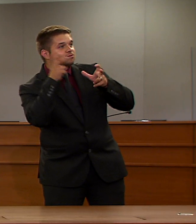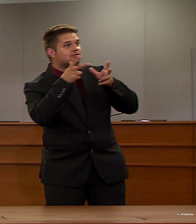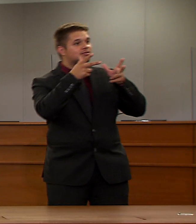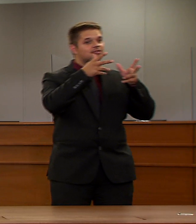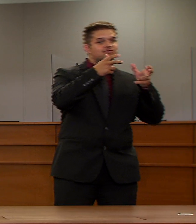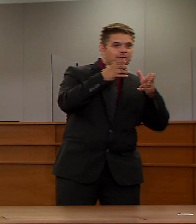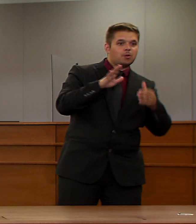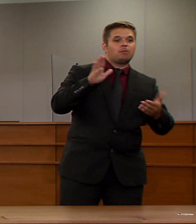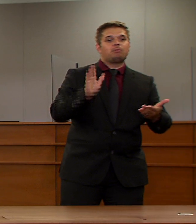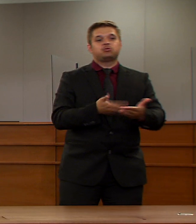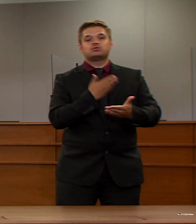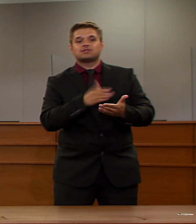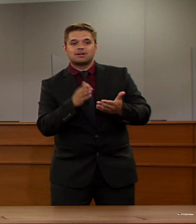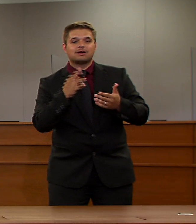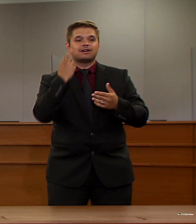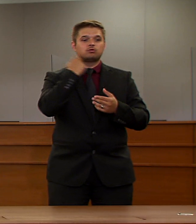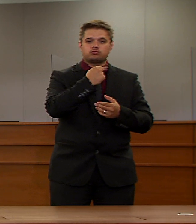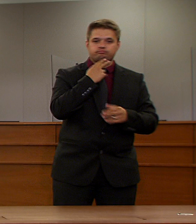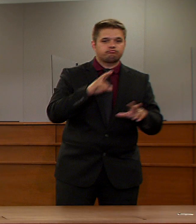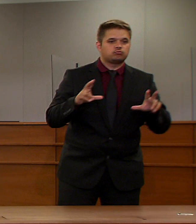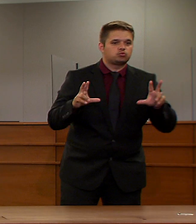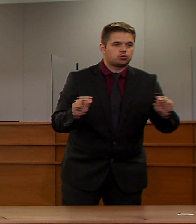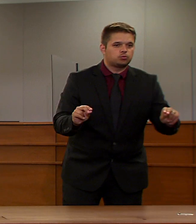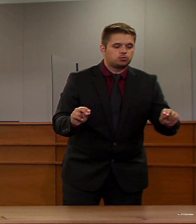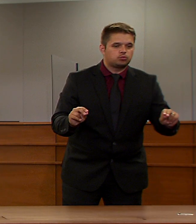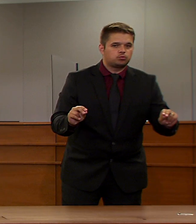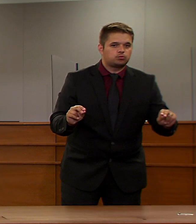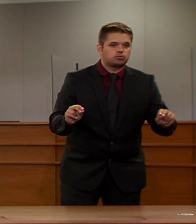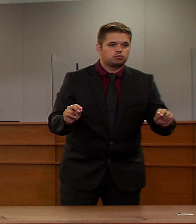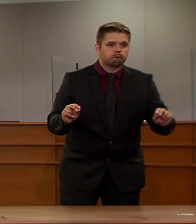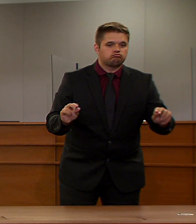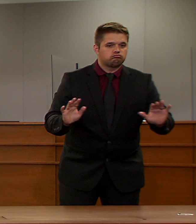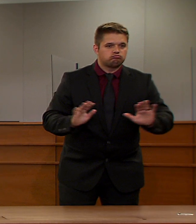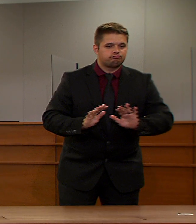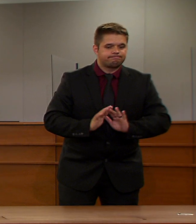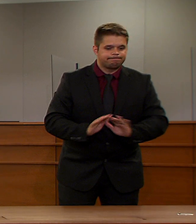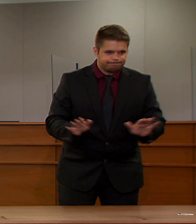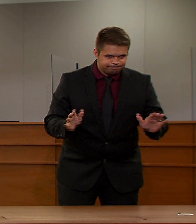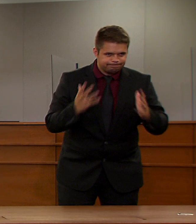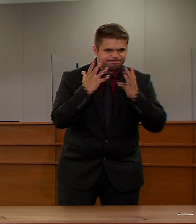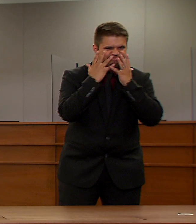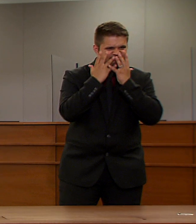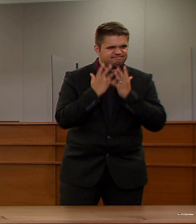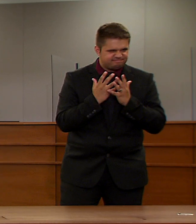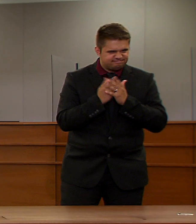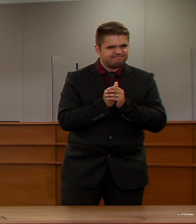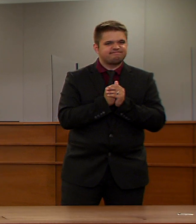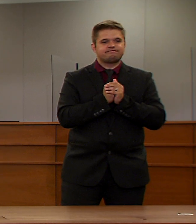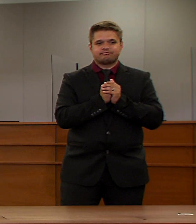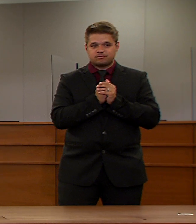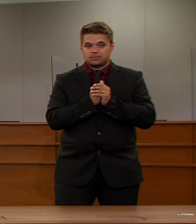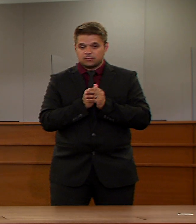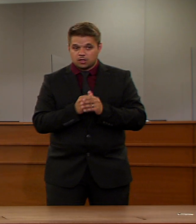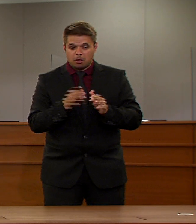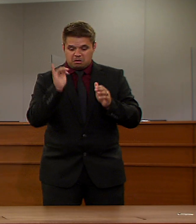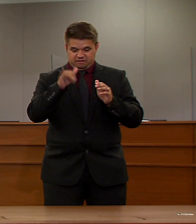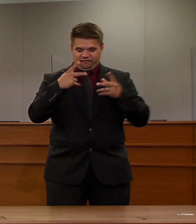efforts at physical distancing and mask wearing are not adhered to and infection rates continue